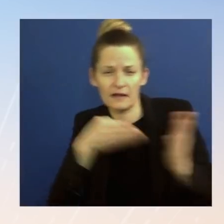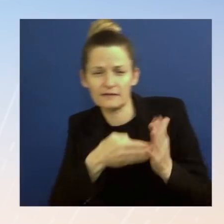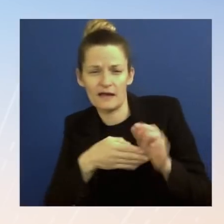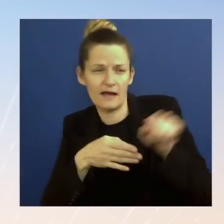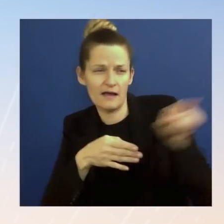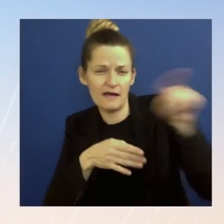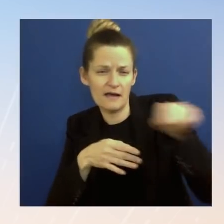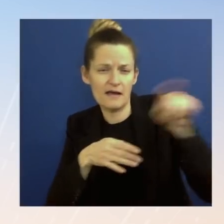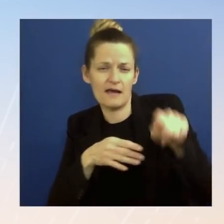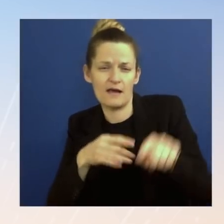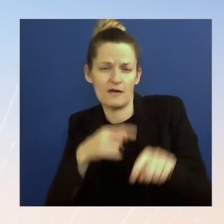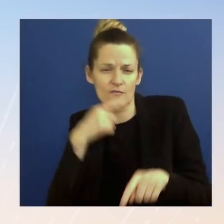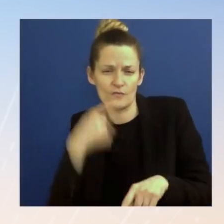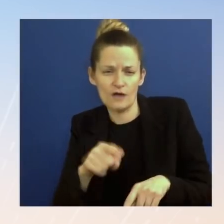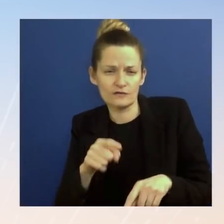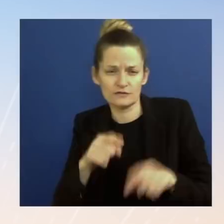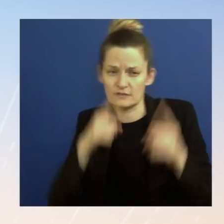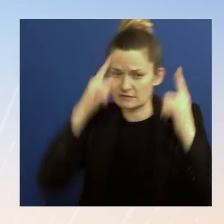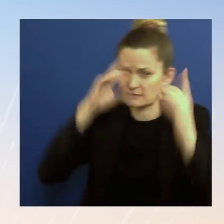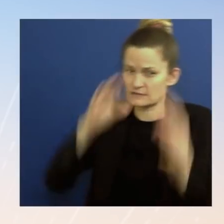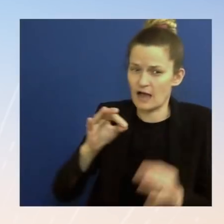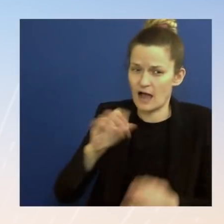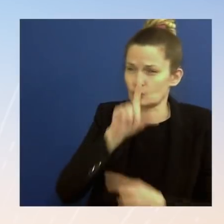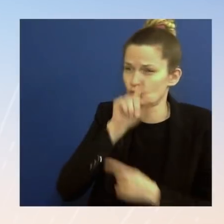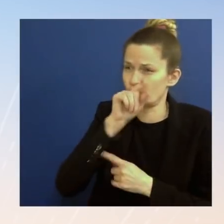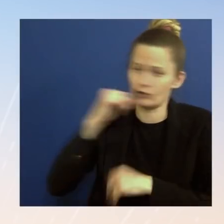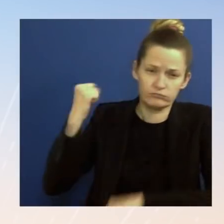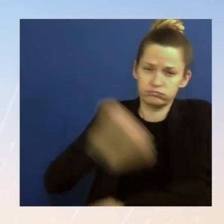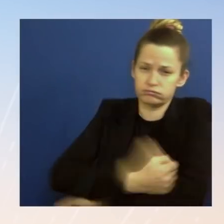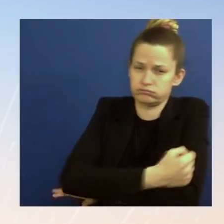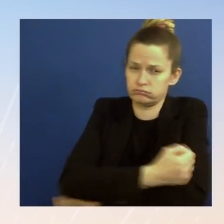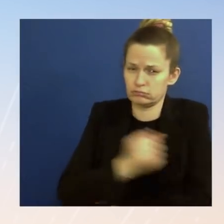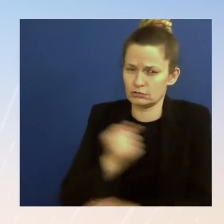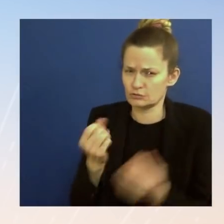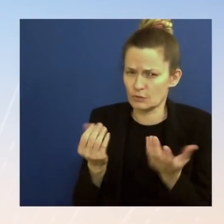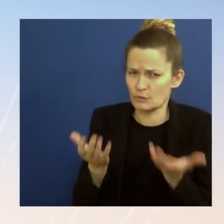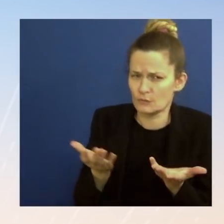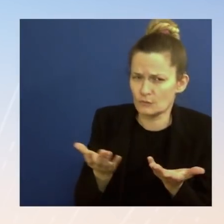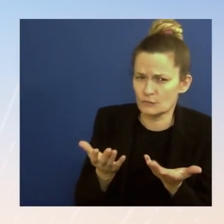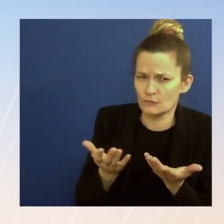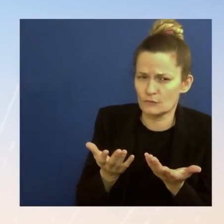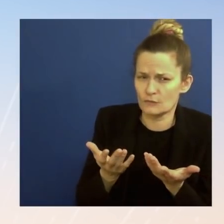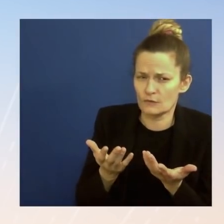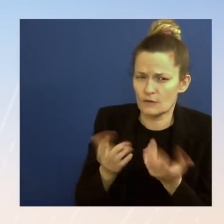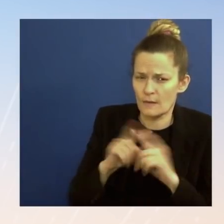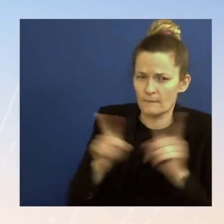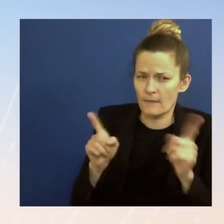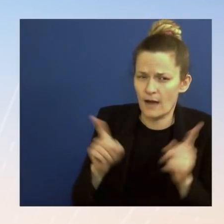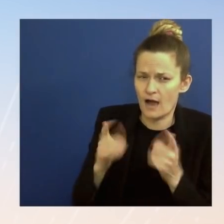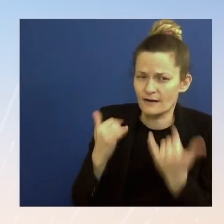and they're using it to, obviously, target eyes outside of the country, including within the U.S., to spread propaganda and misinformation?